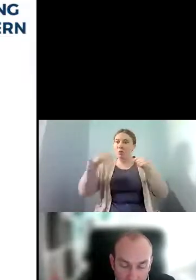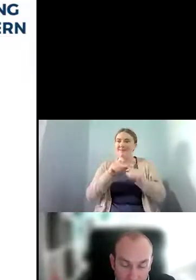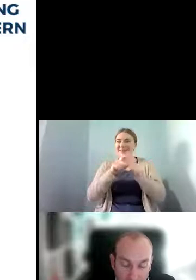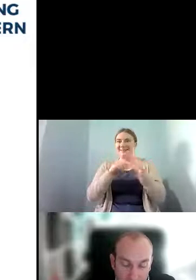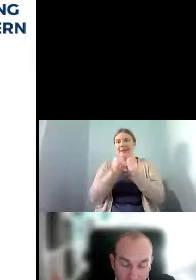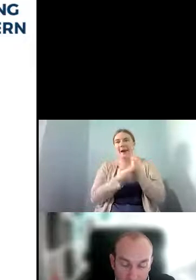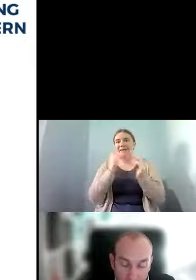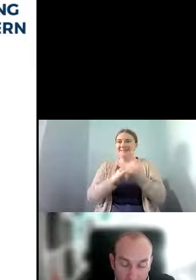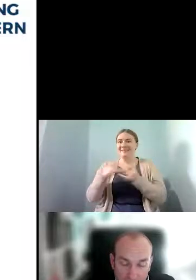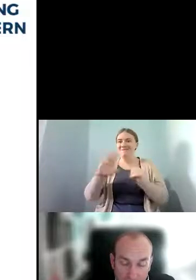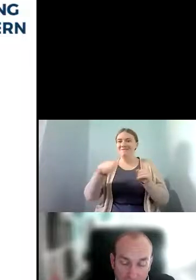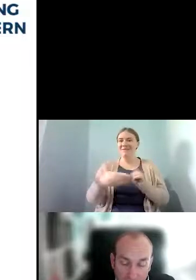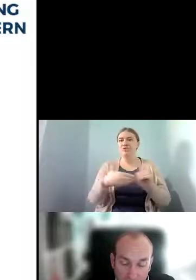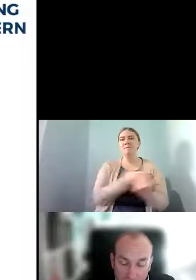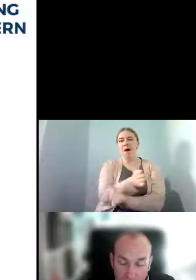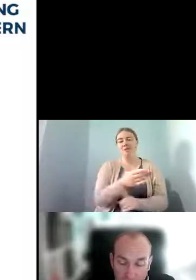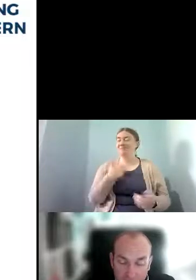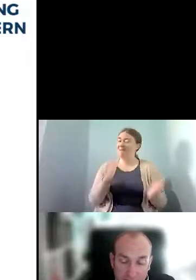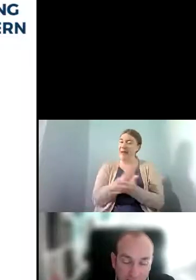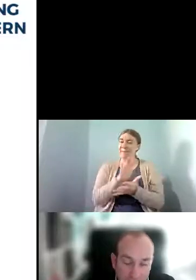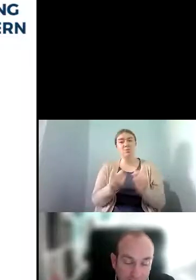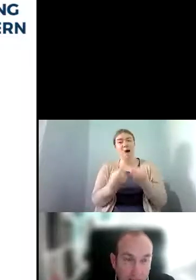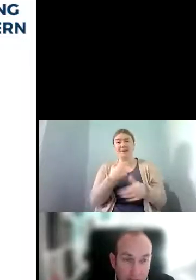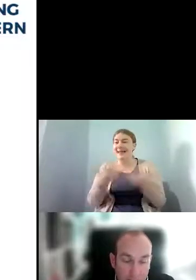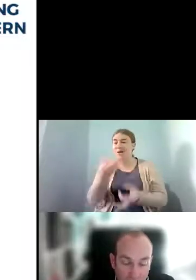than happy to answer any questions you may have and as jennie said you can send them through to